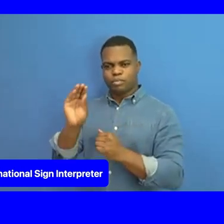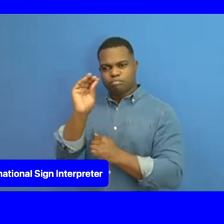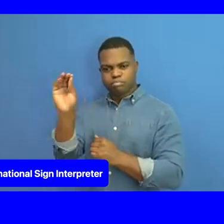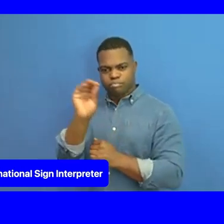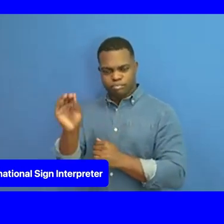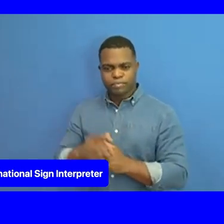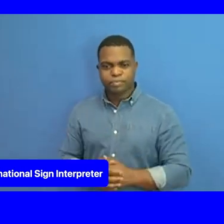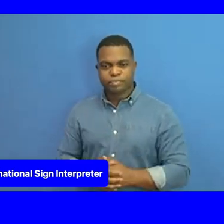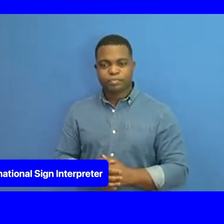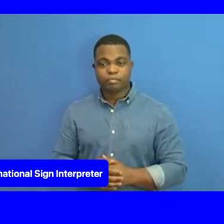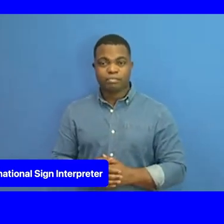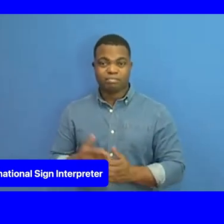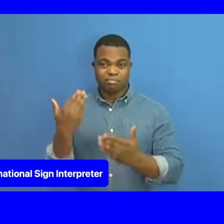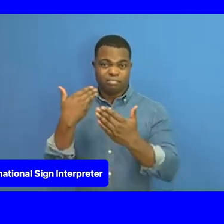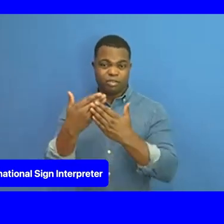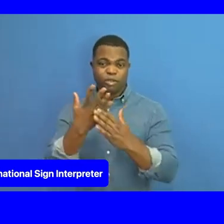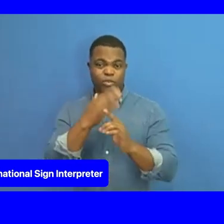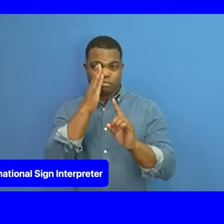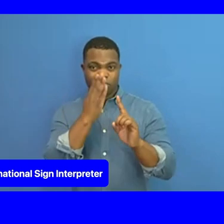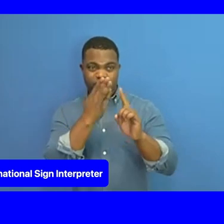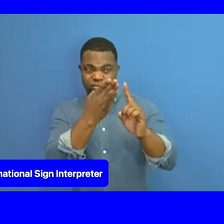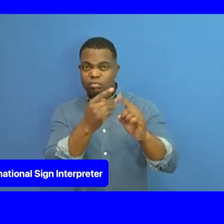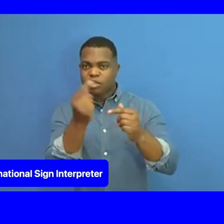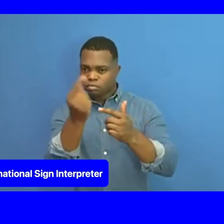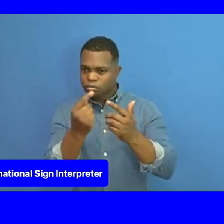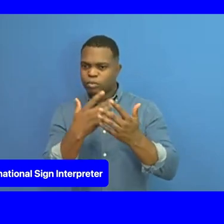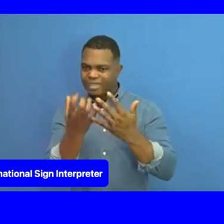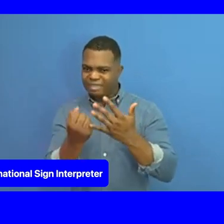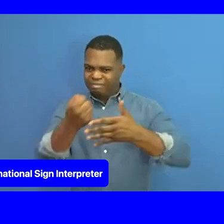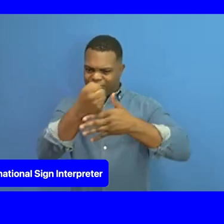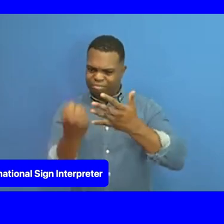our determination to offer just and democratic communities.